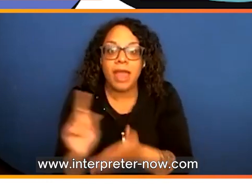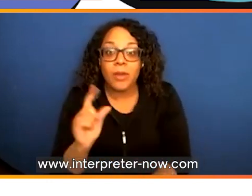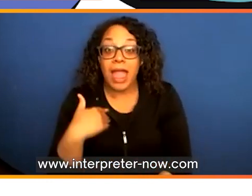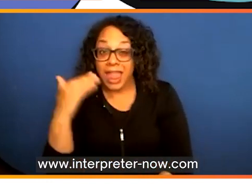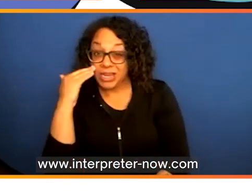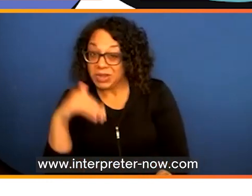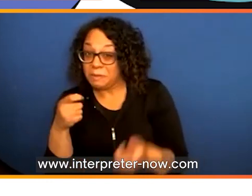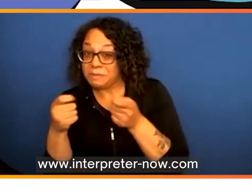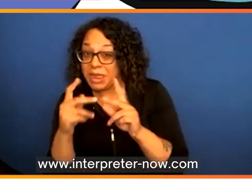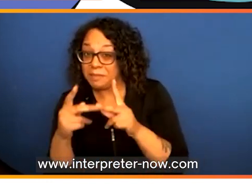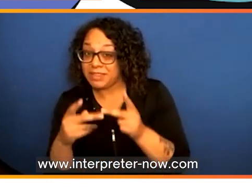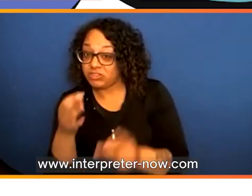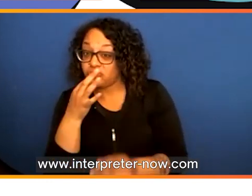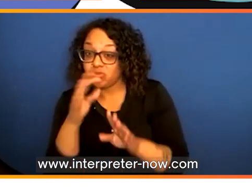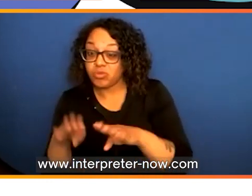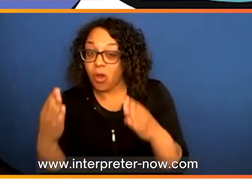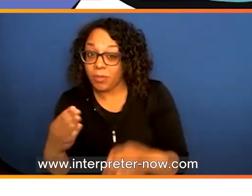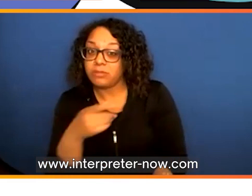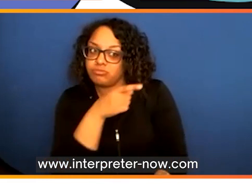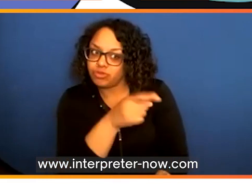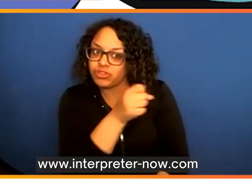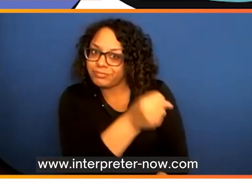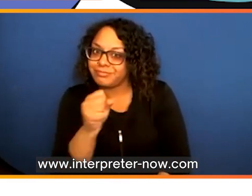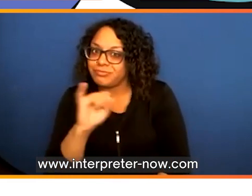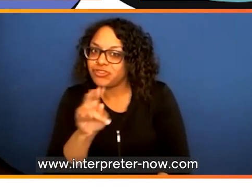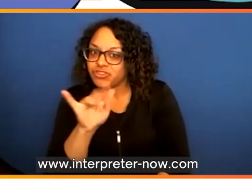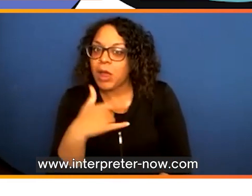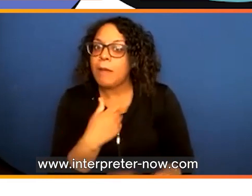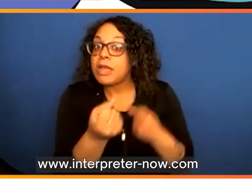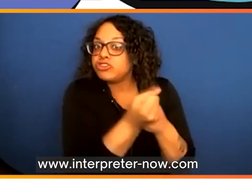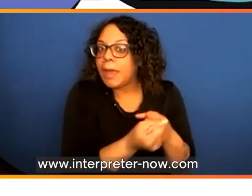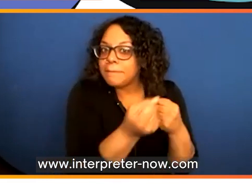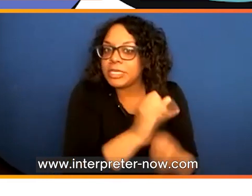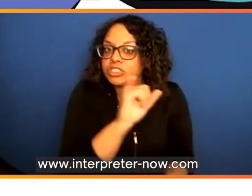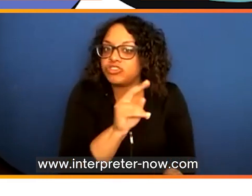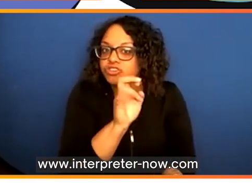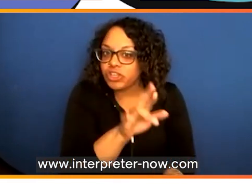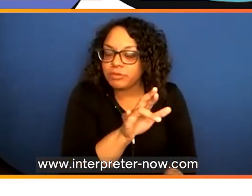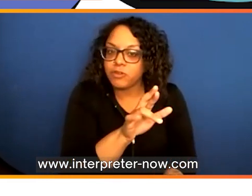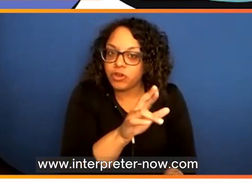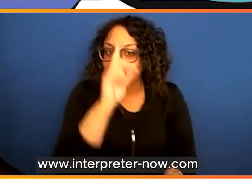in the mix." Now I'm actually championing Jennifer for fhat open role, when she's not